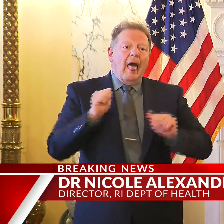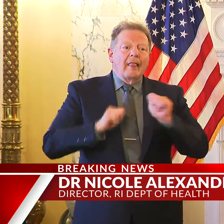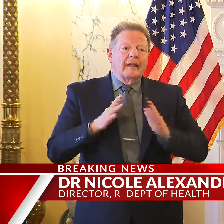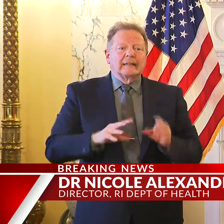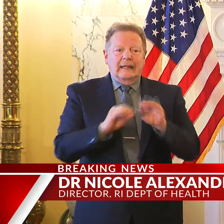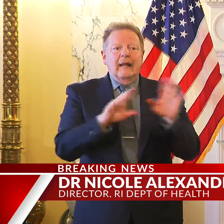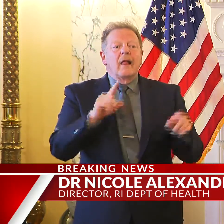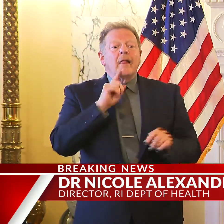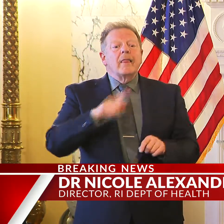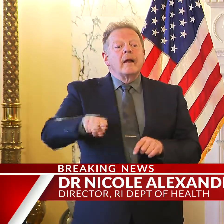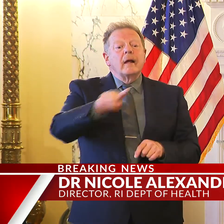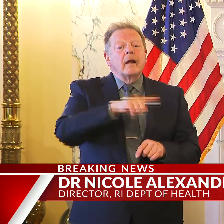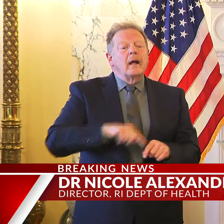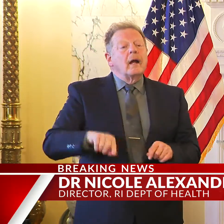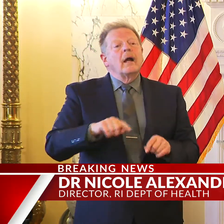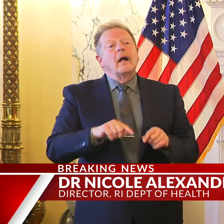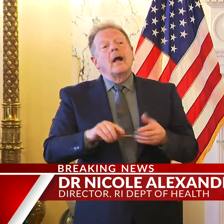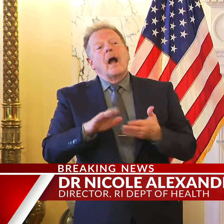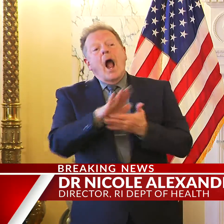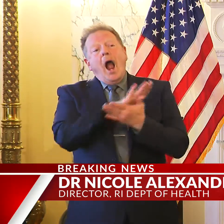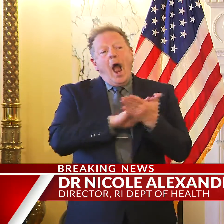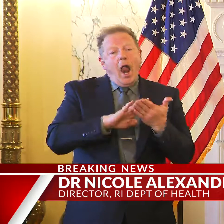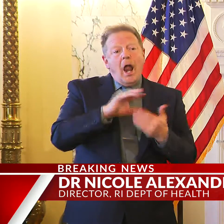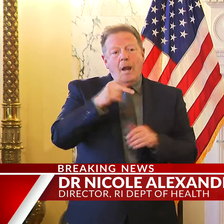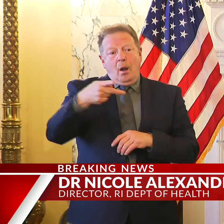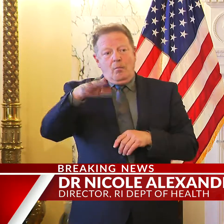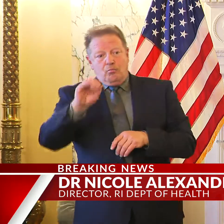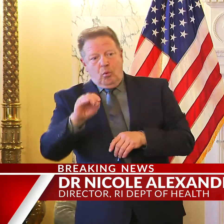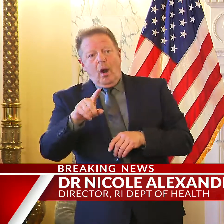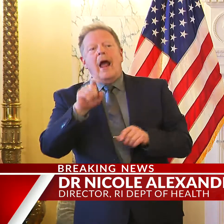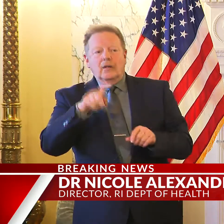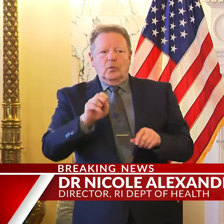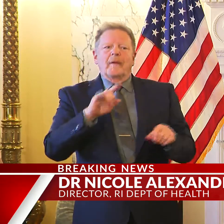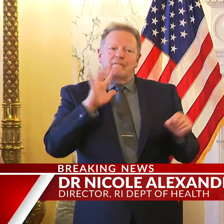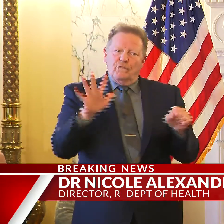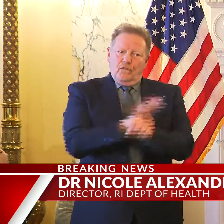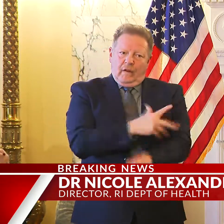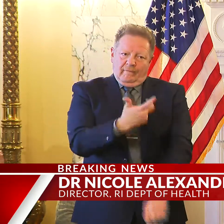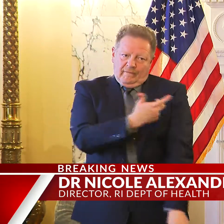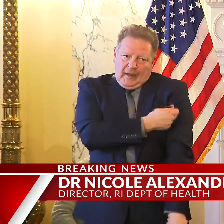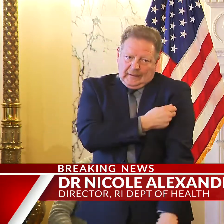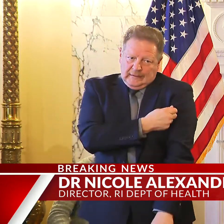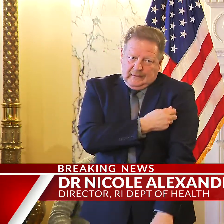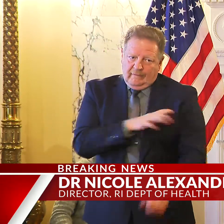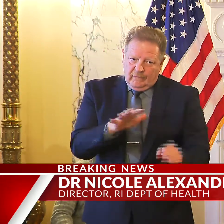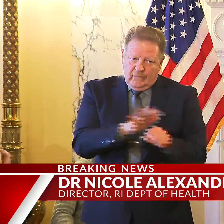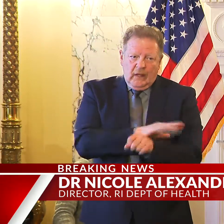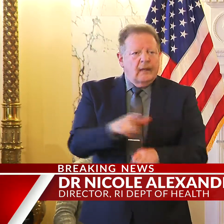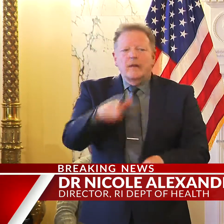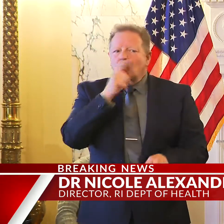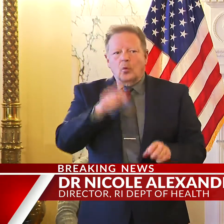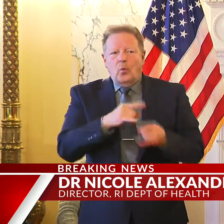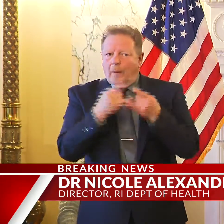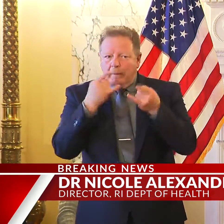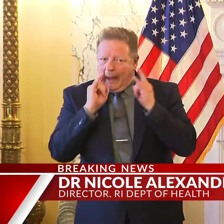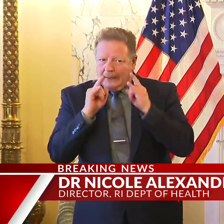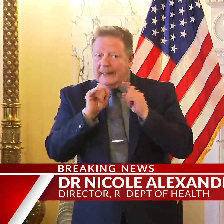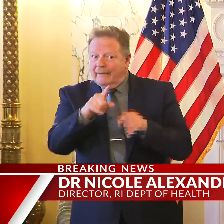ATHLETES BEFORE GETTING TO YOUR QUESTIONS. SO IT'S CLEAR FOR THE COLLEGIATE AND PRO